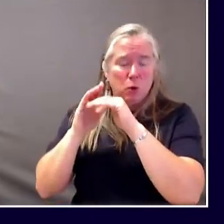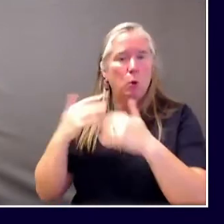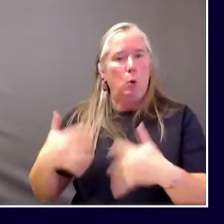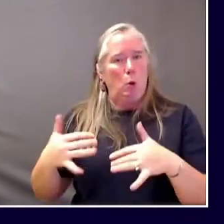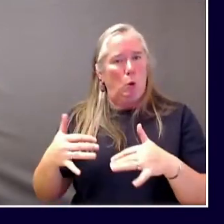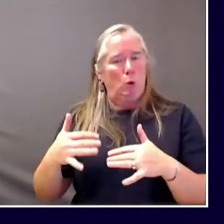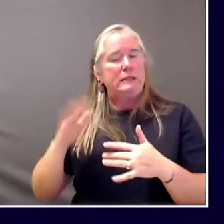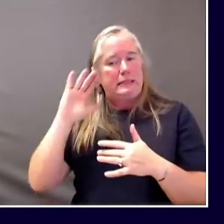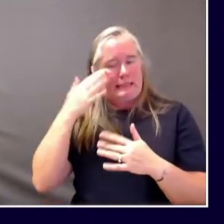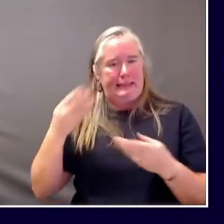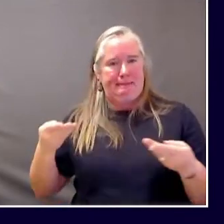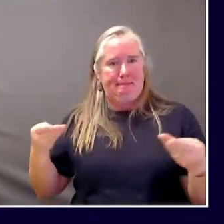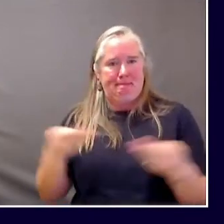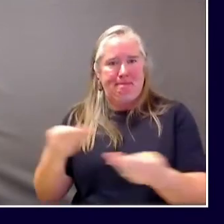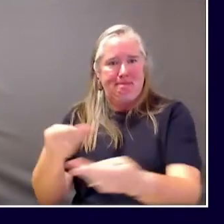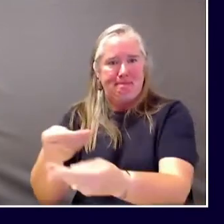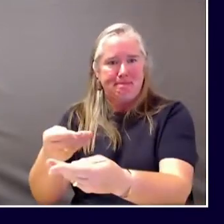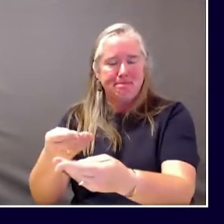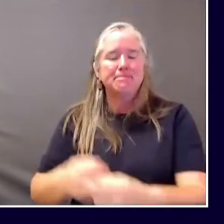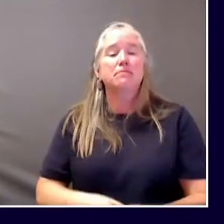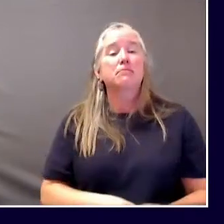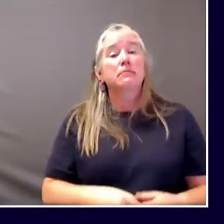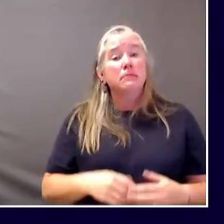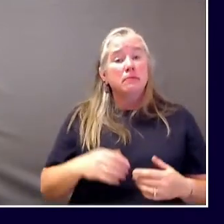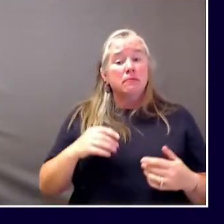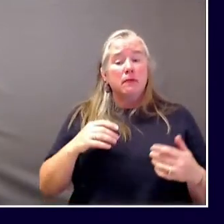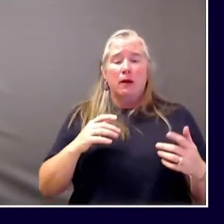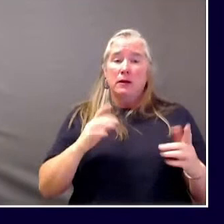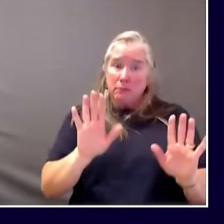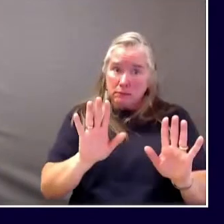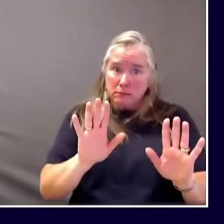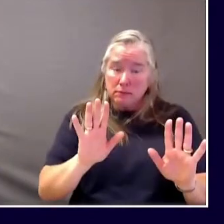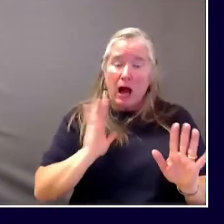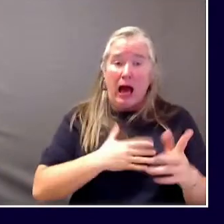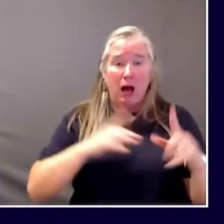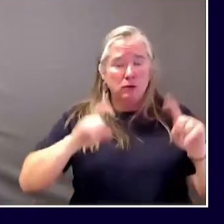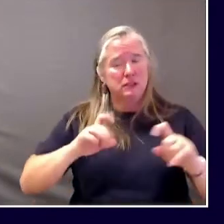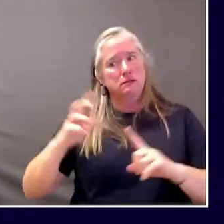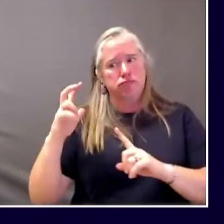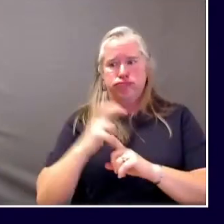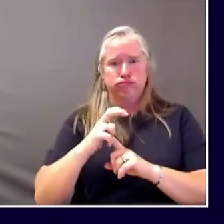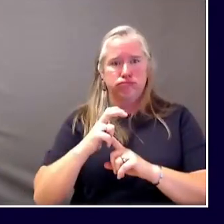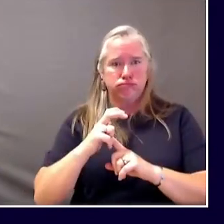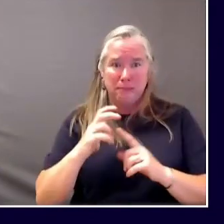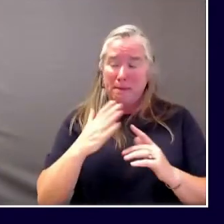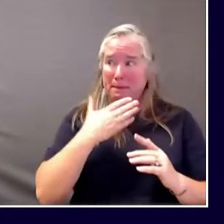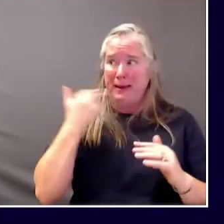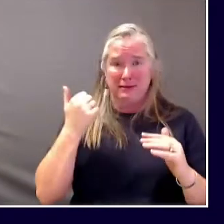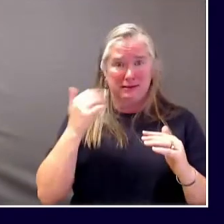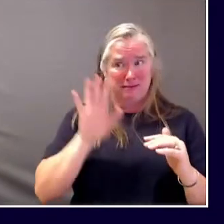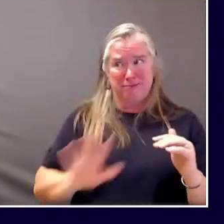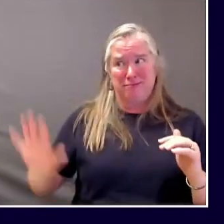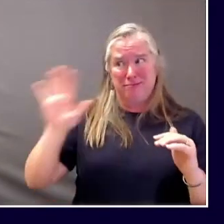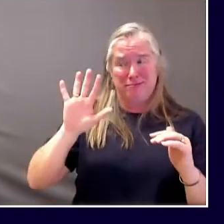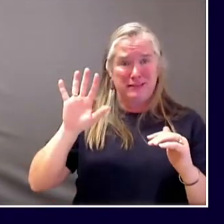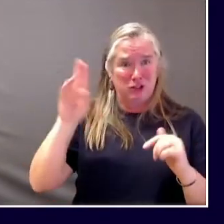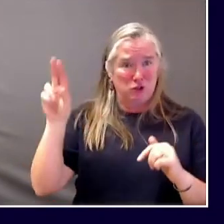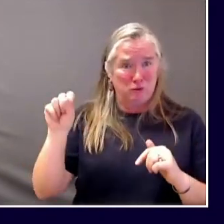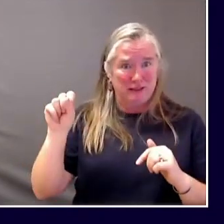even though we've seen an uptick in our positivity rate it is